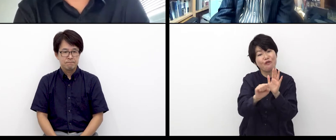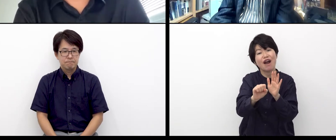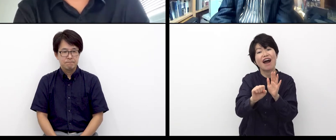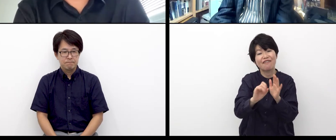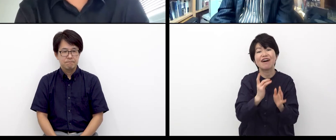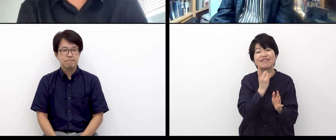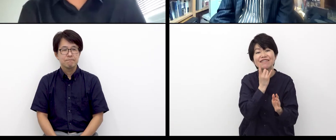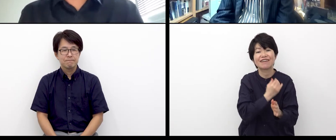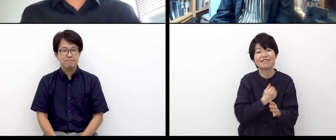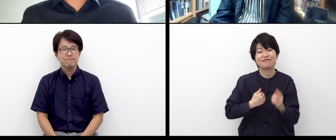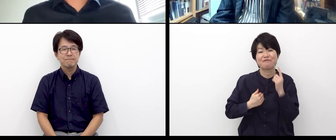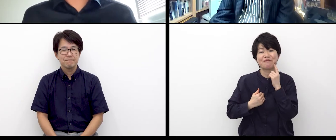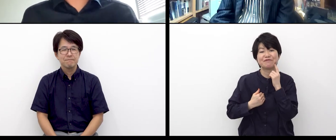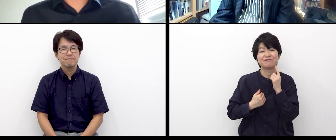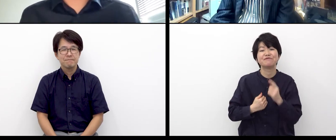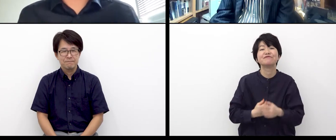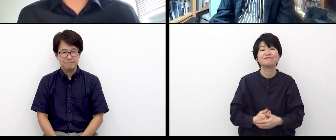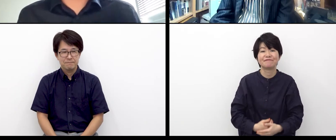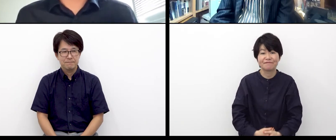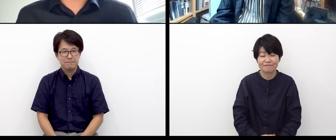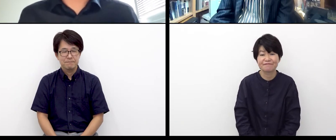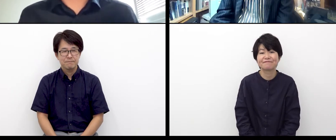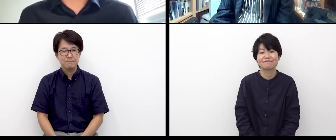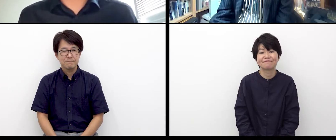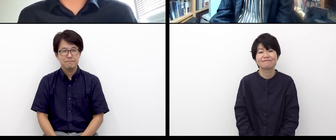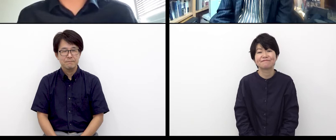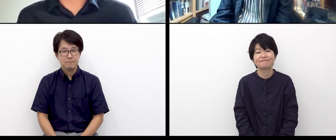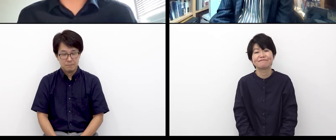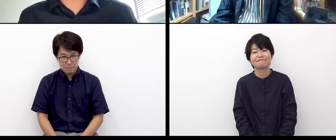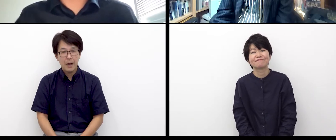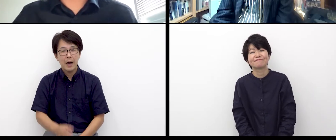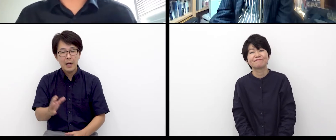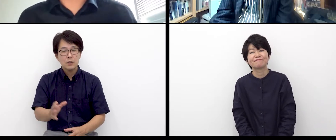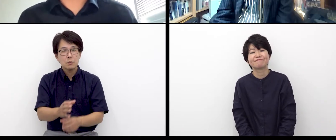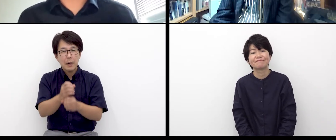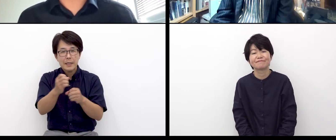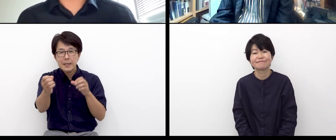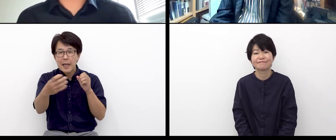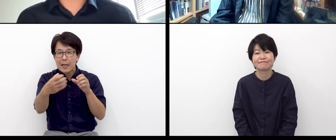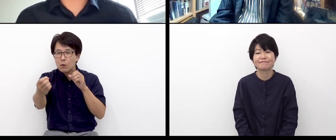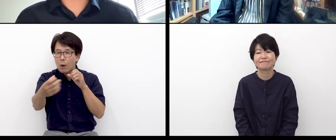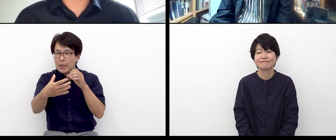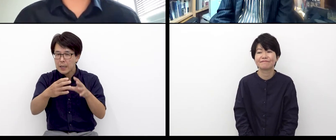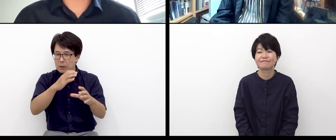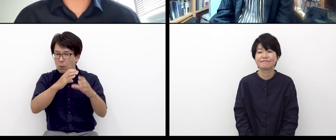So, you mean, hopefully, it will be one of the triggers